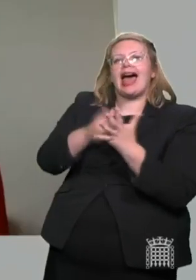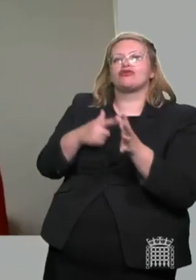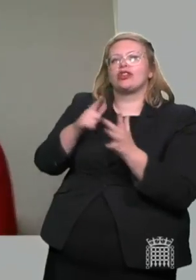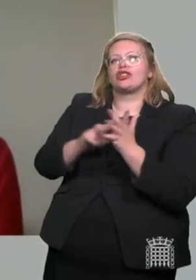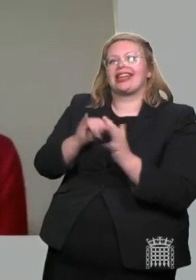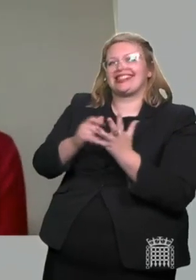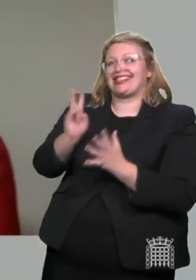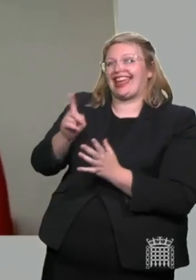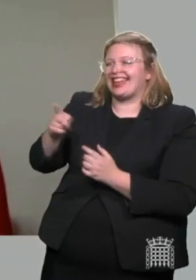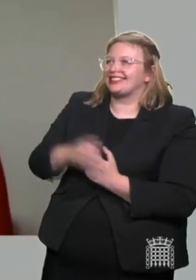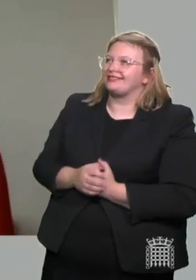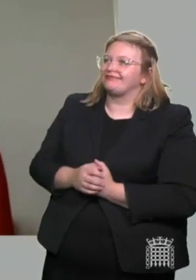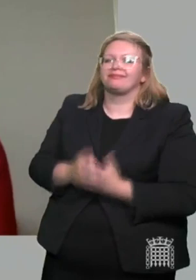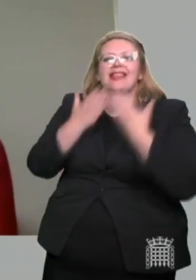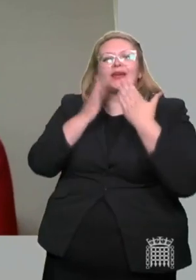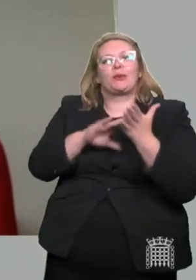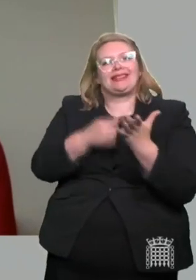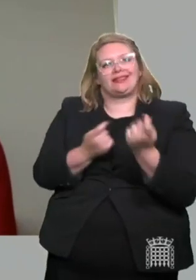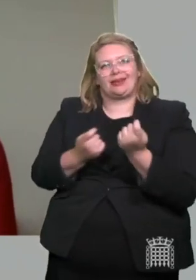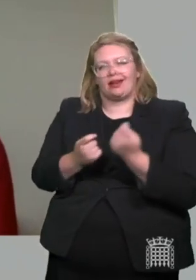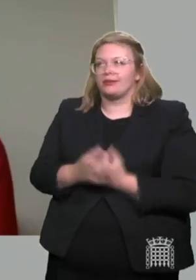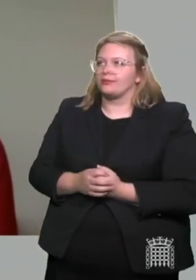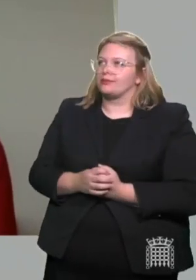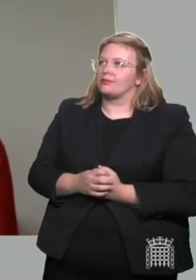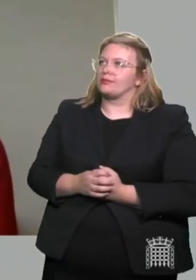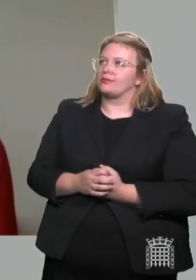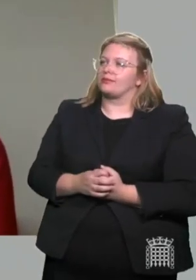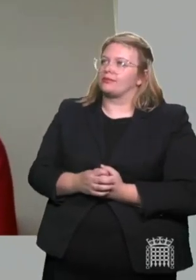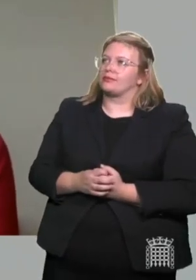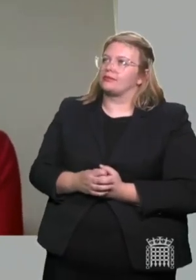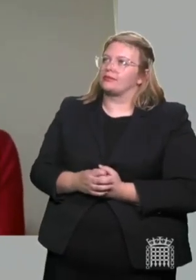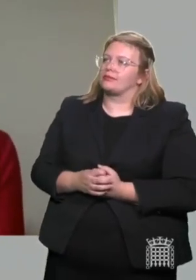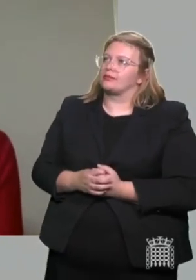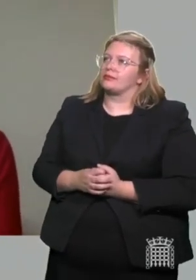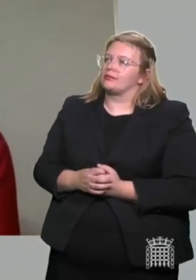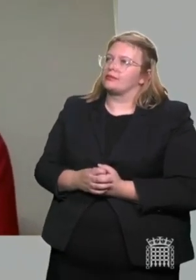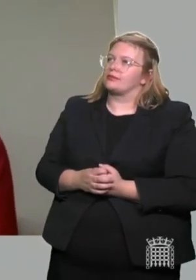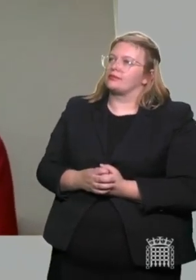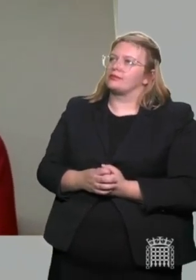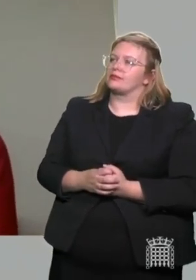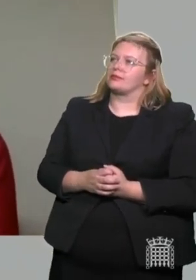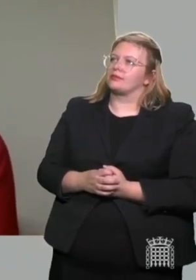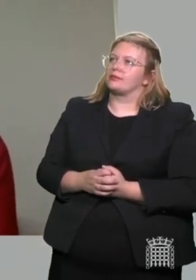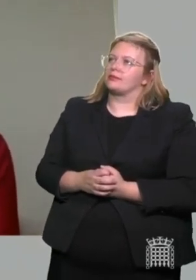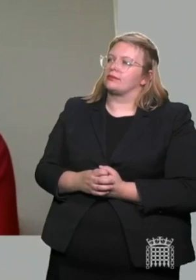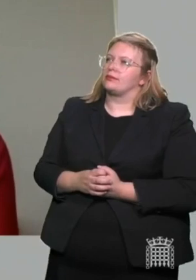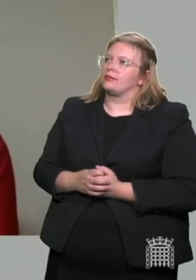Thank you, Mr Speaker. Next week, we will elect our first Mayor of West Yorkshire. Does the Prime Minister agree that for far